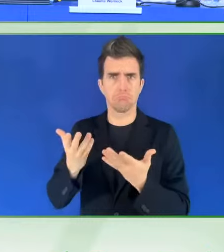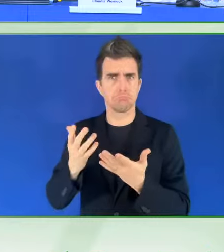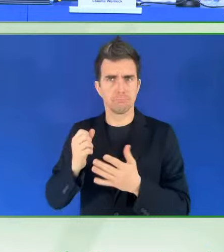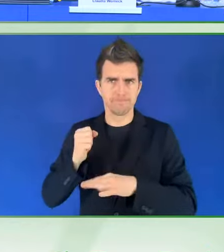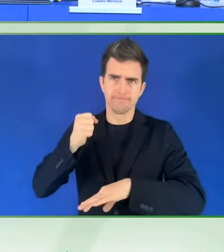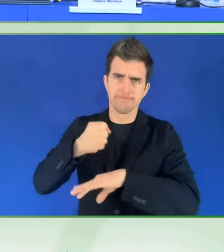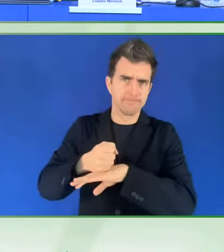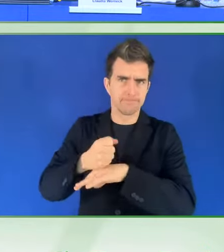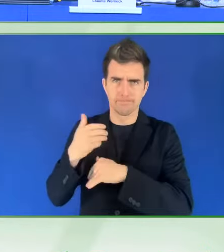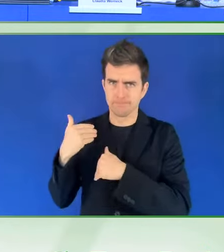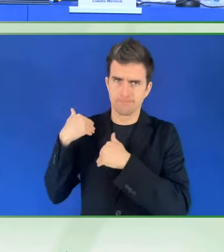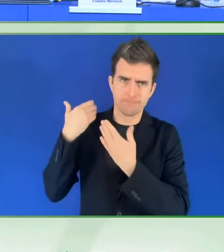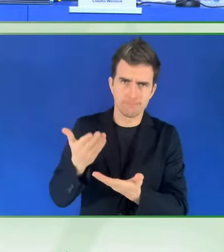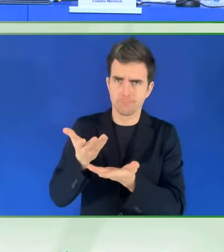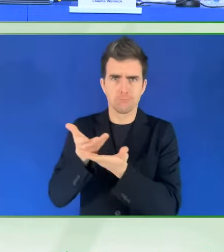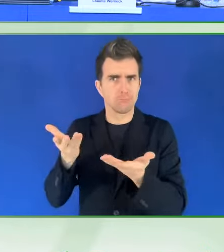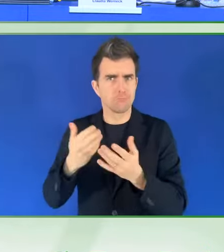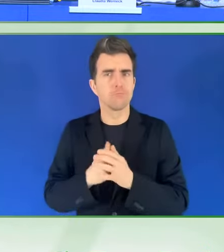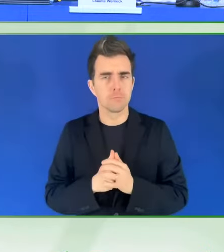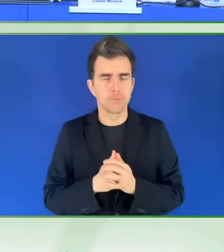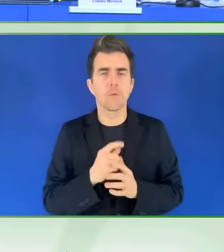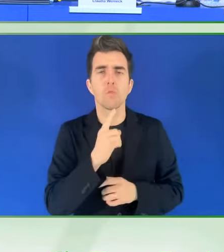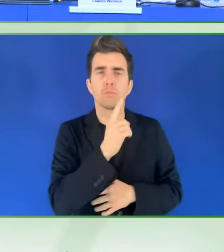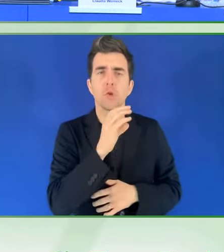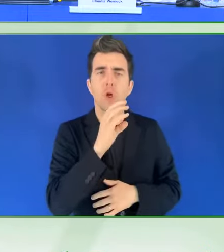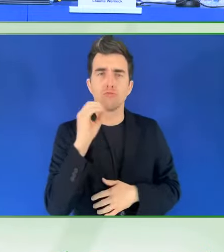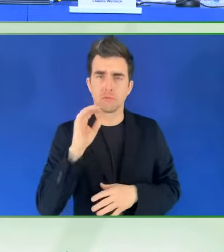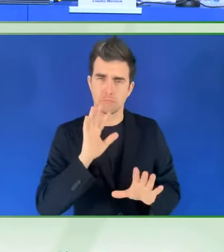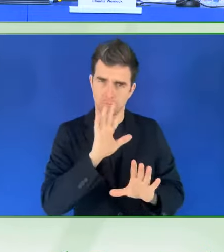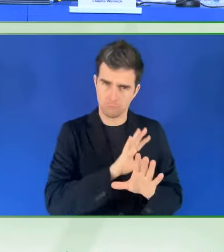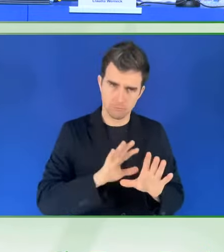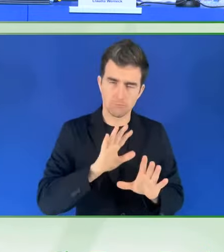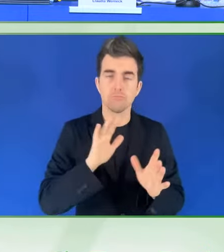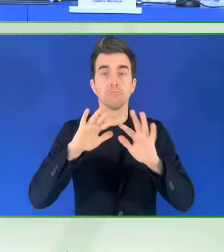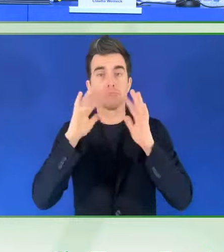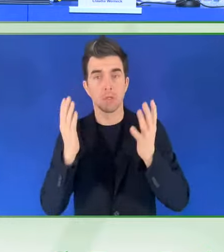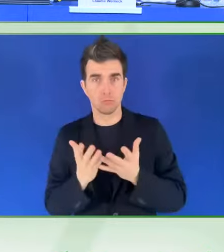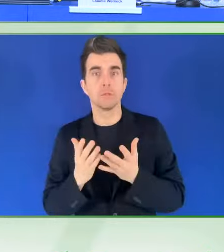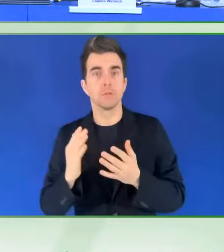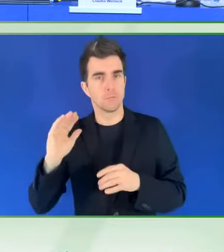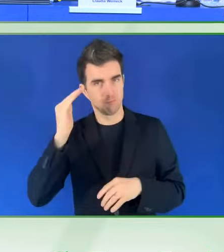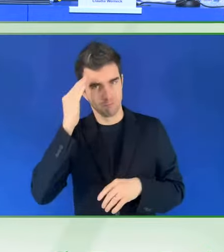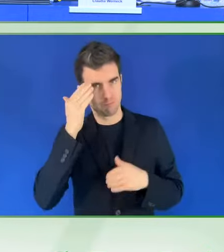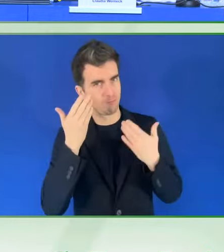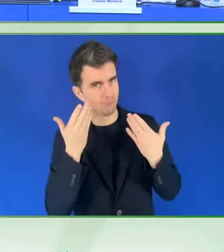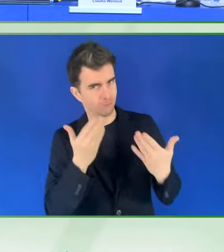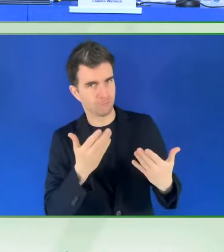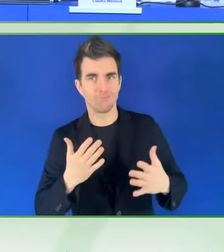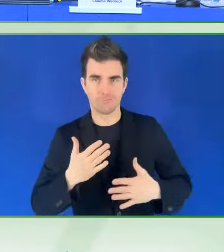On the third level we have performances.